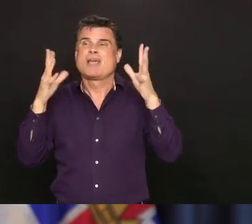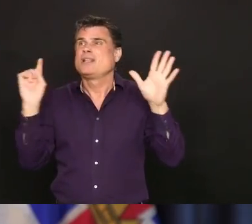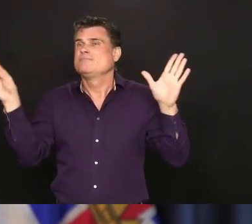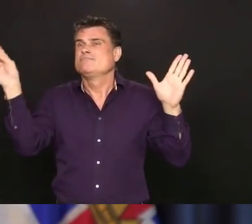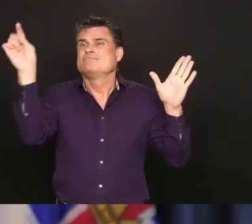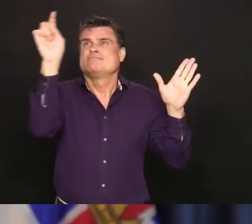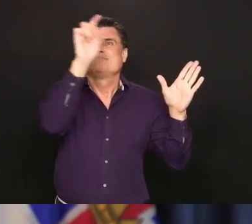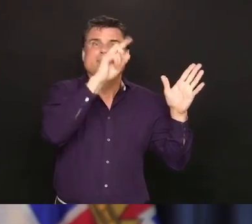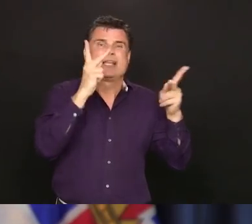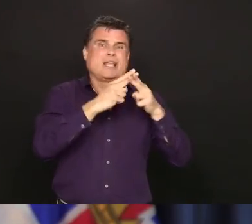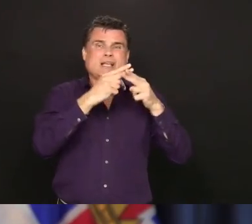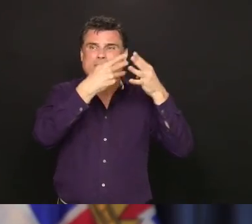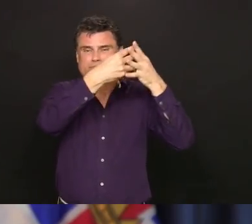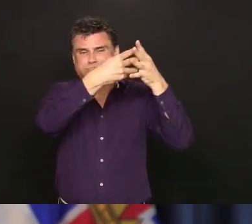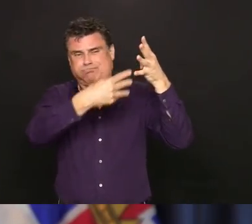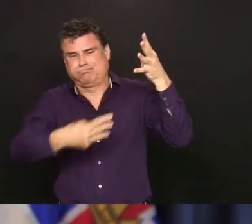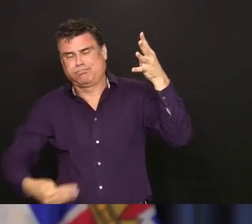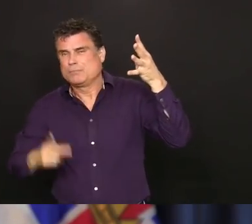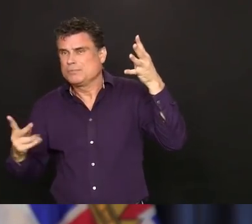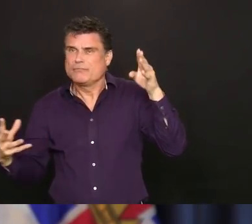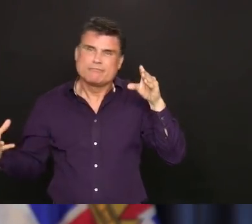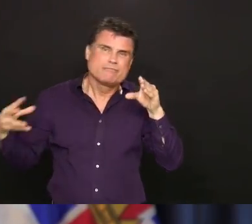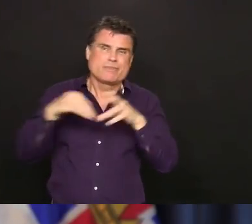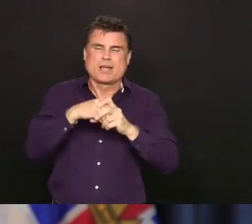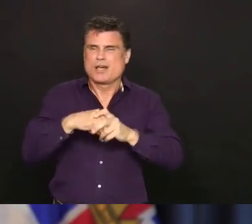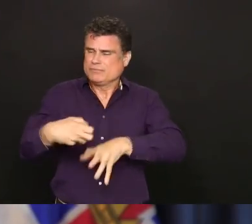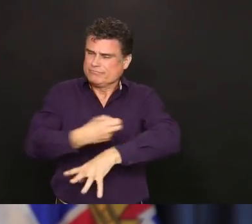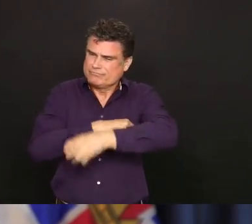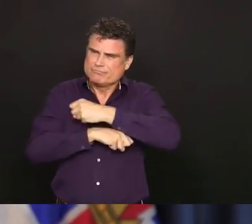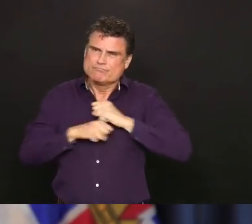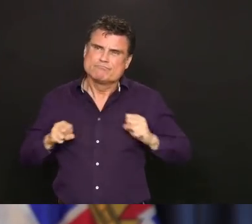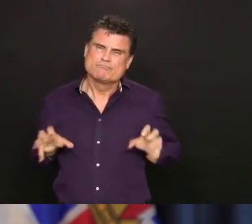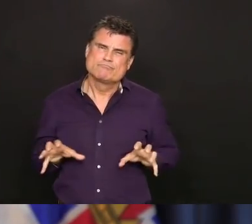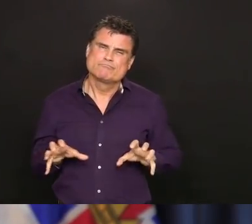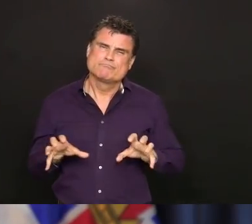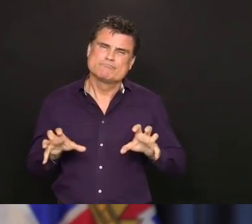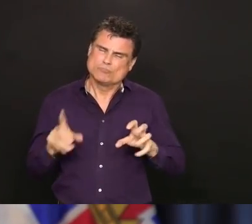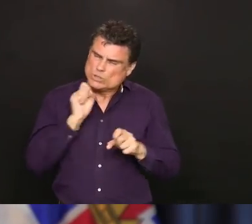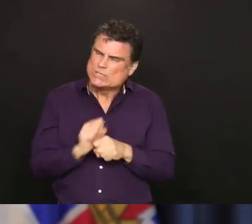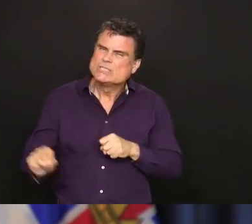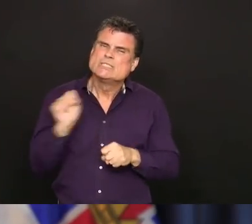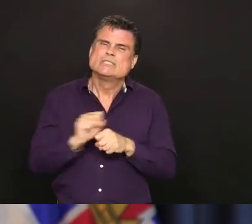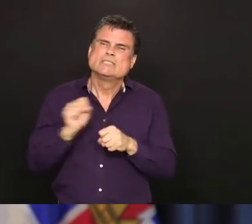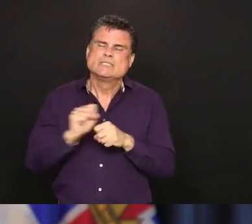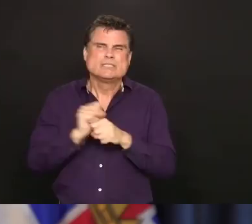flattening the curve, driving the number of new transmissions of COVID-19 down, all of us doing what